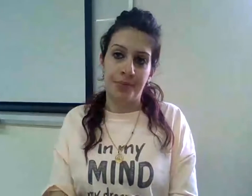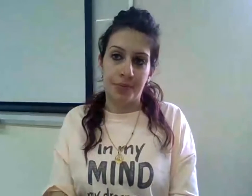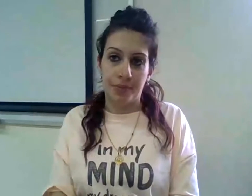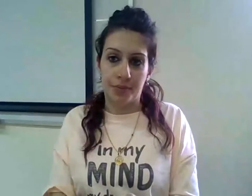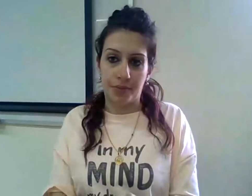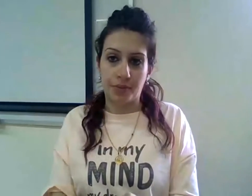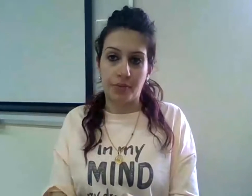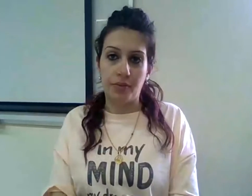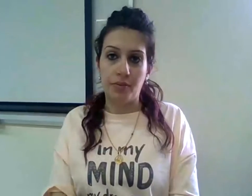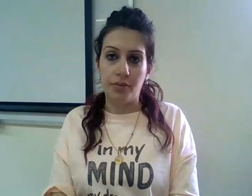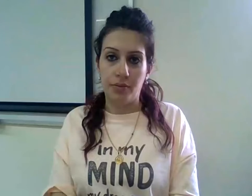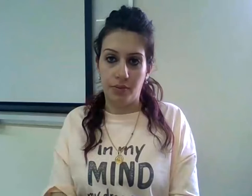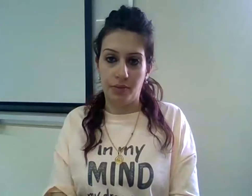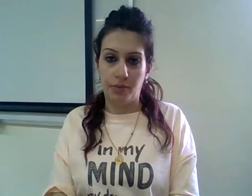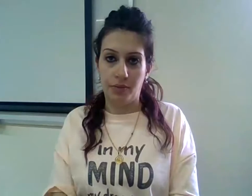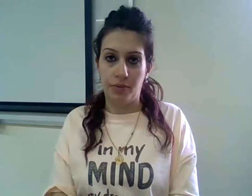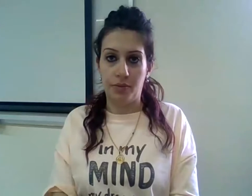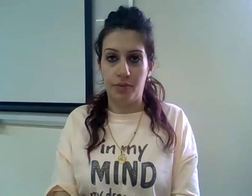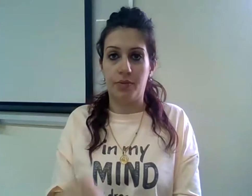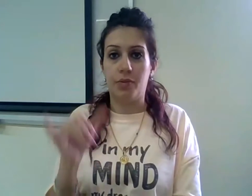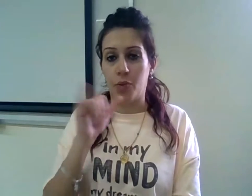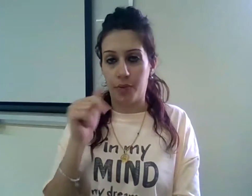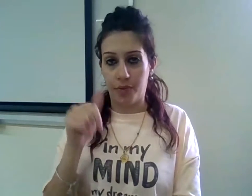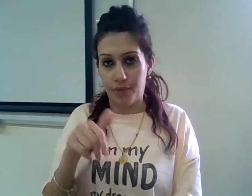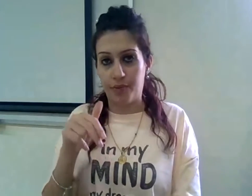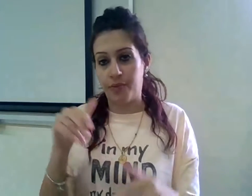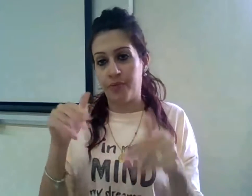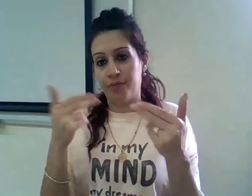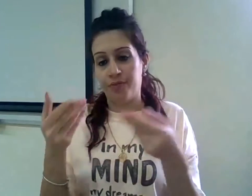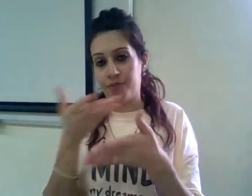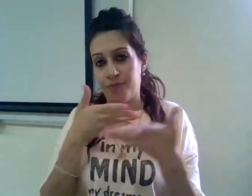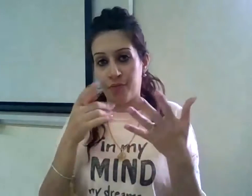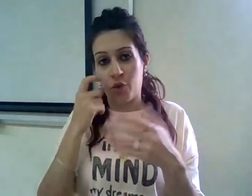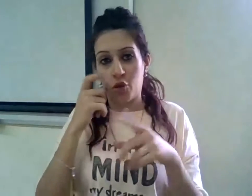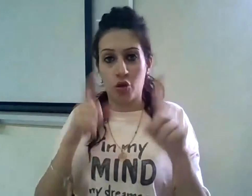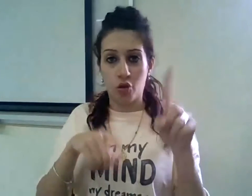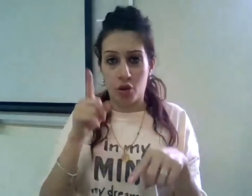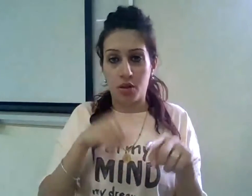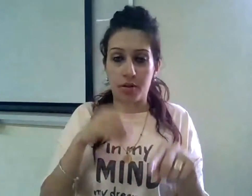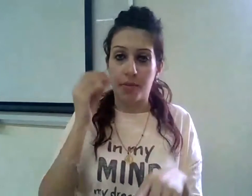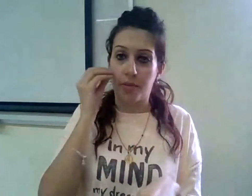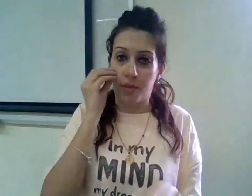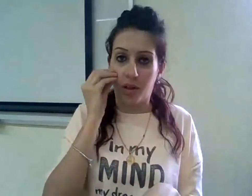So the frame of our webinar series as some of you probably might already have watched